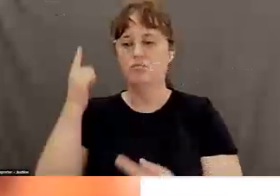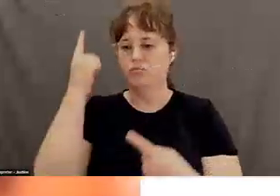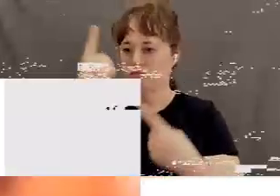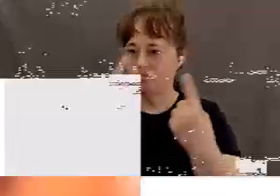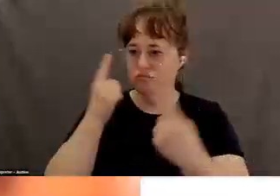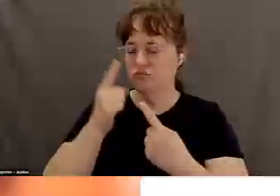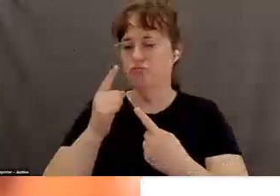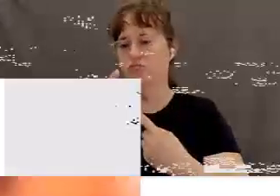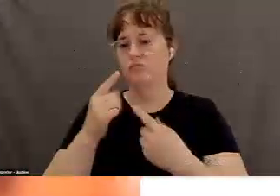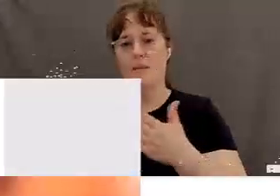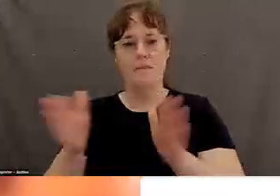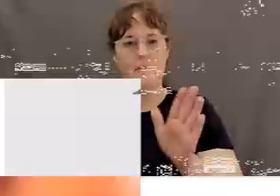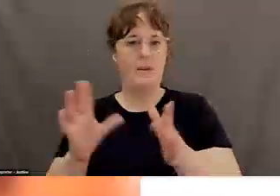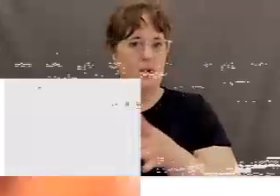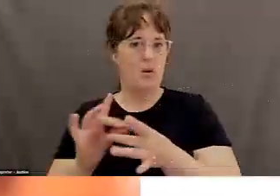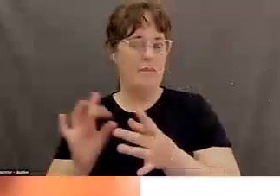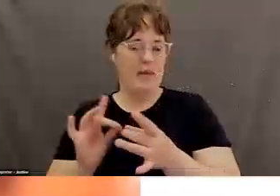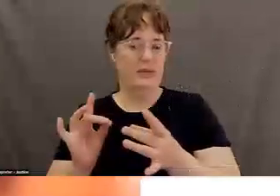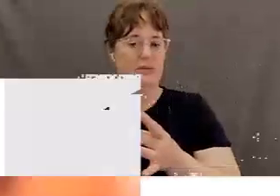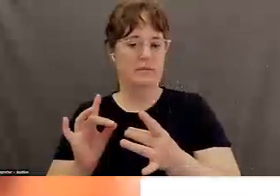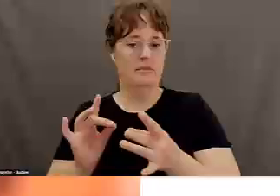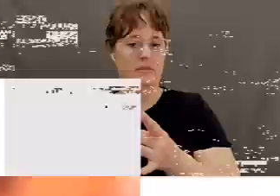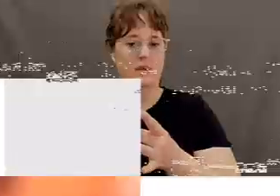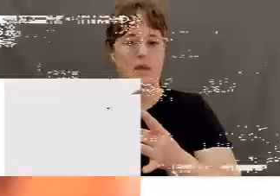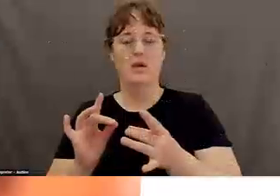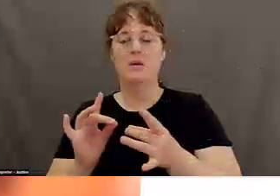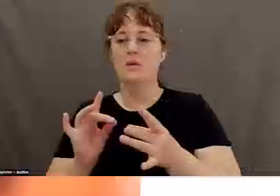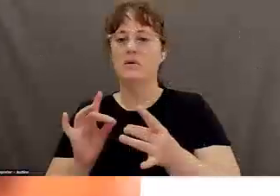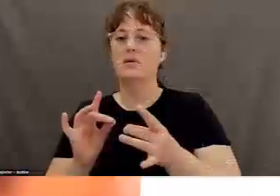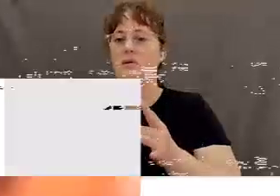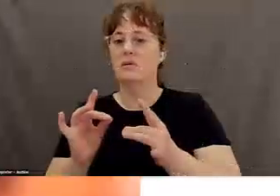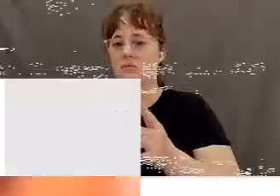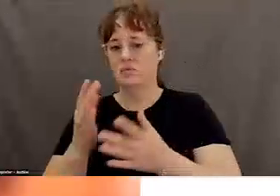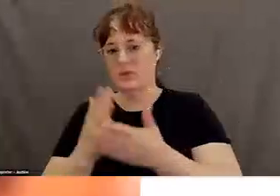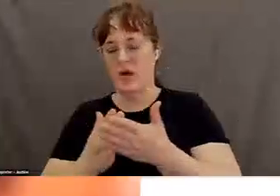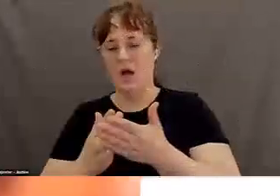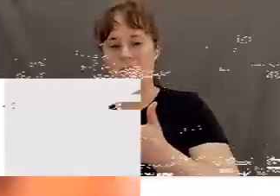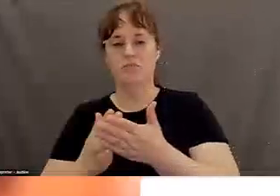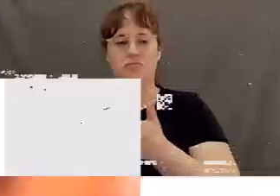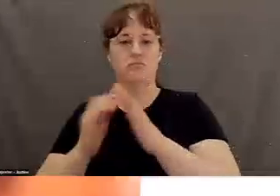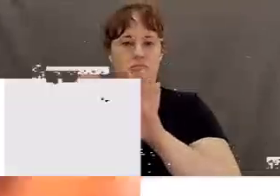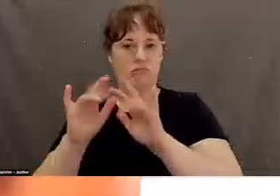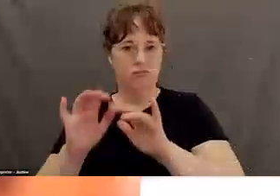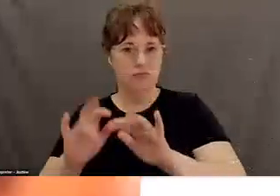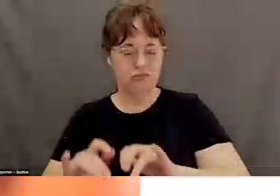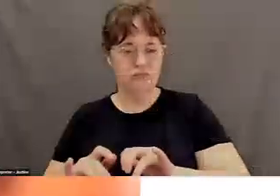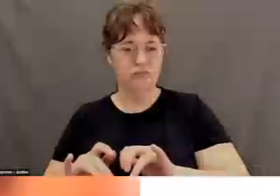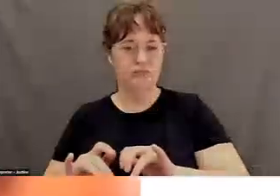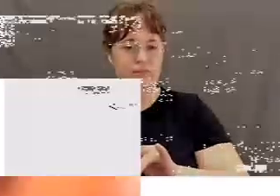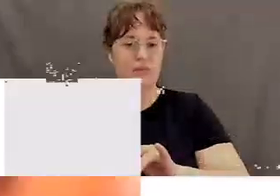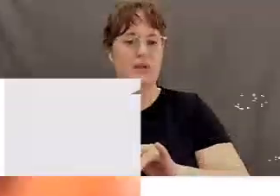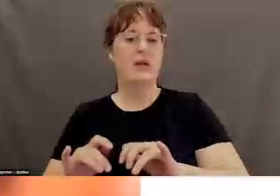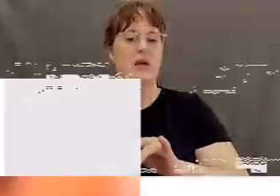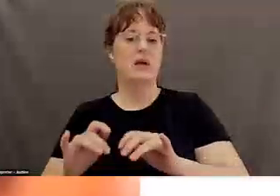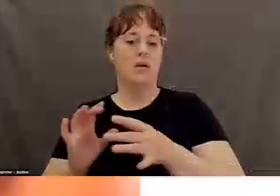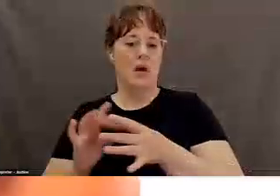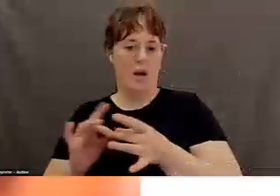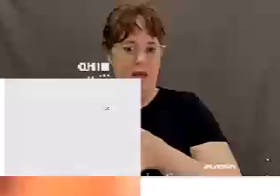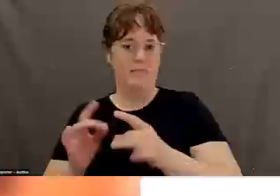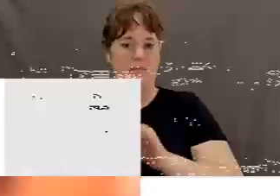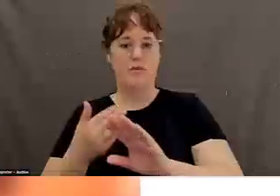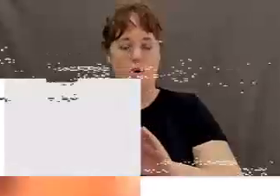Boardroom: Board members have received written public comments submitted before the meeting. I will now ask Katie to read names and summaries for those comments.